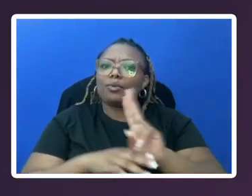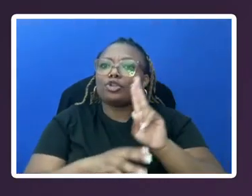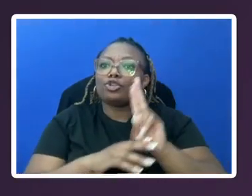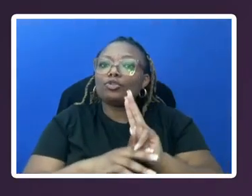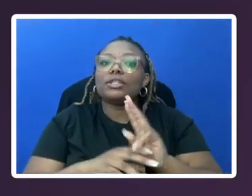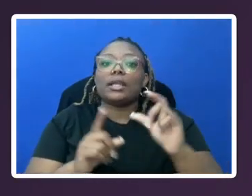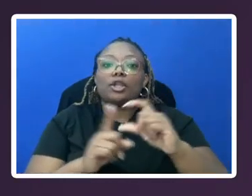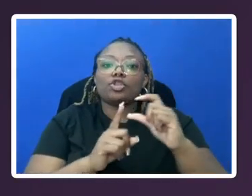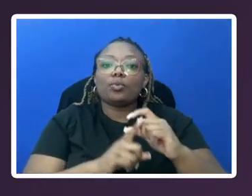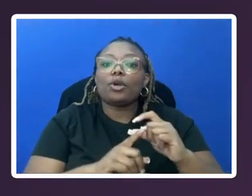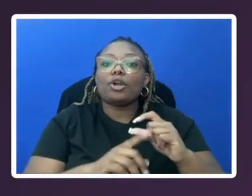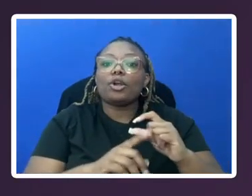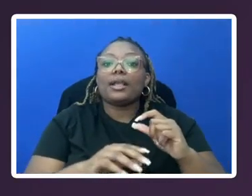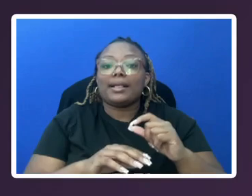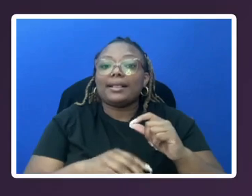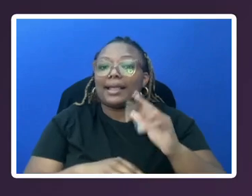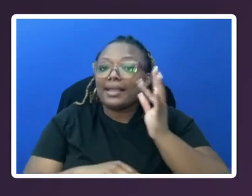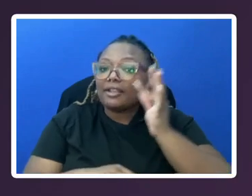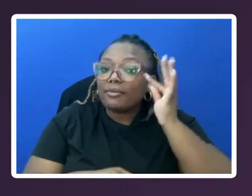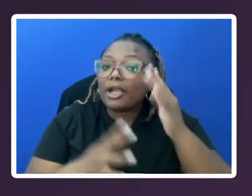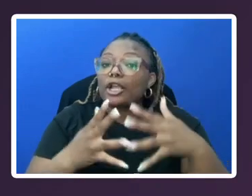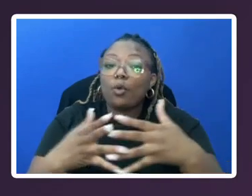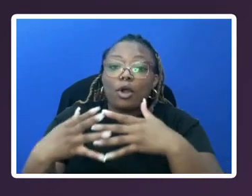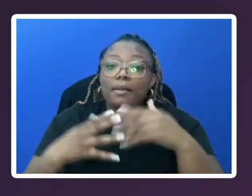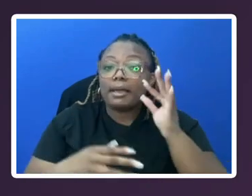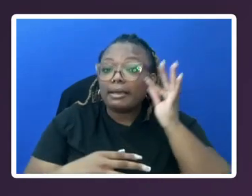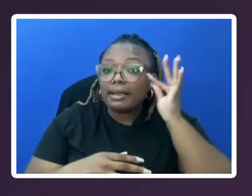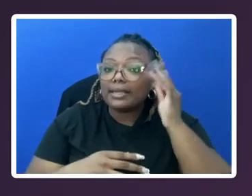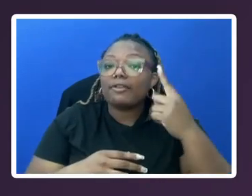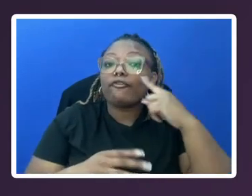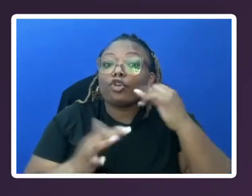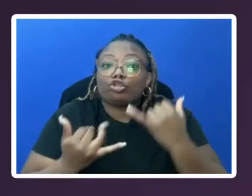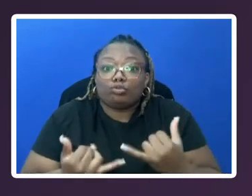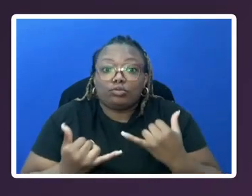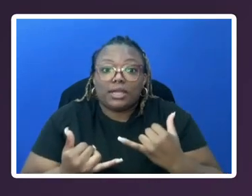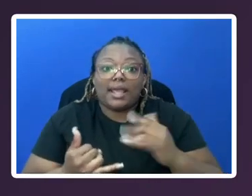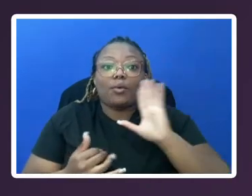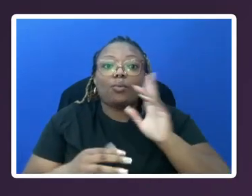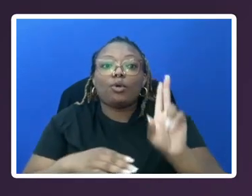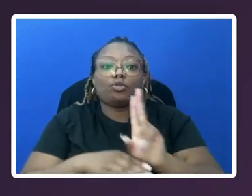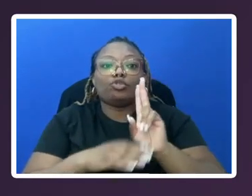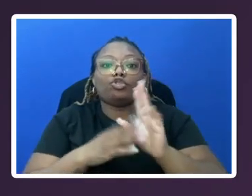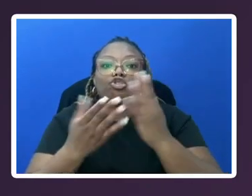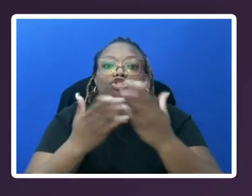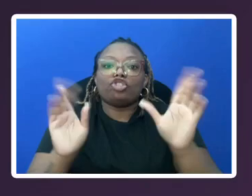or American Indian. For today, we'll be using general terms interchangeably,